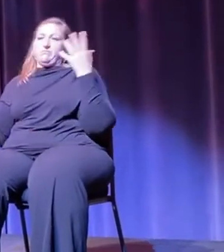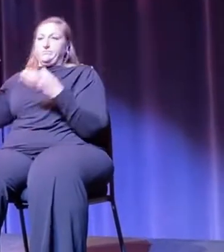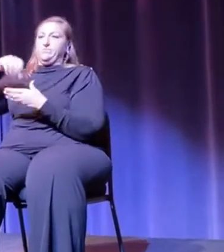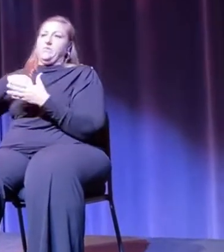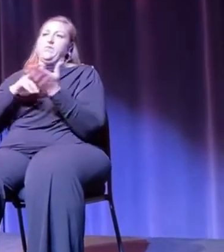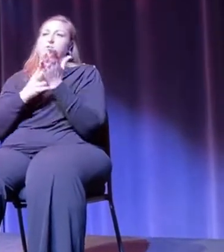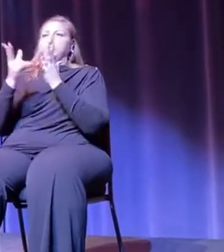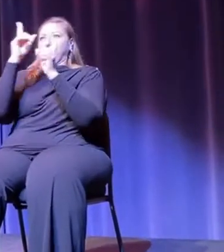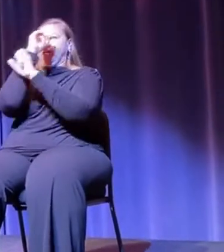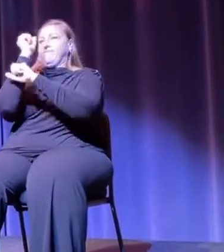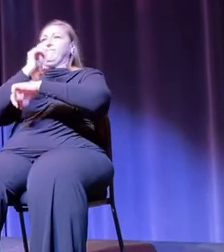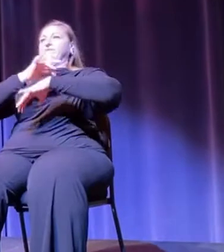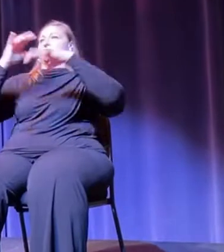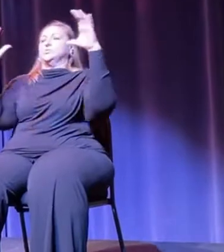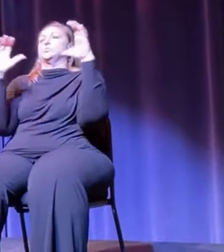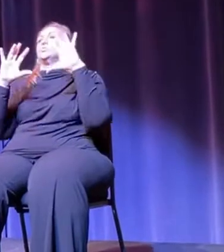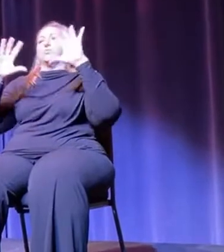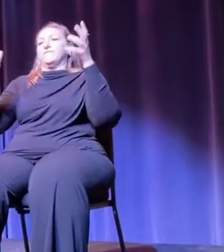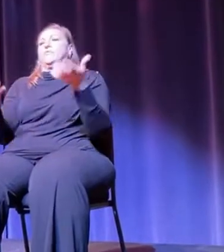and vision for the world.